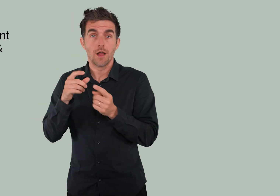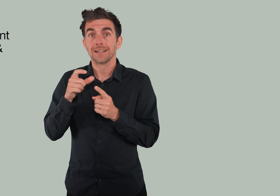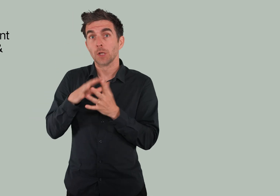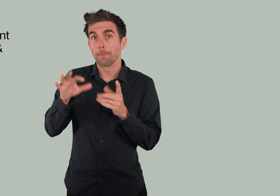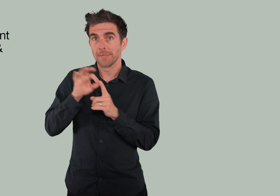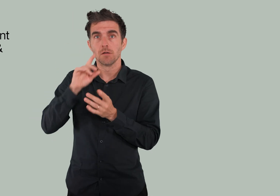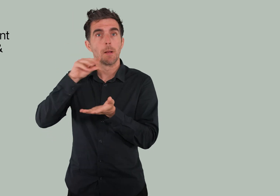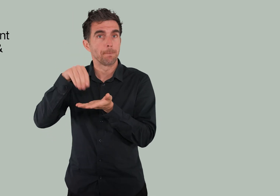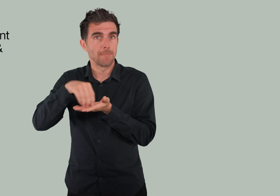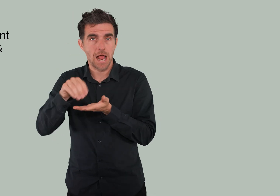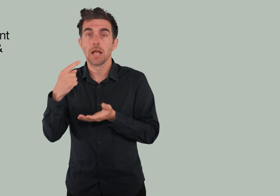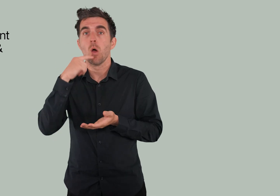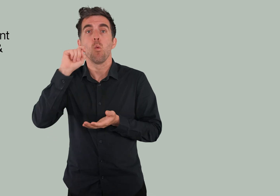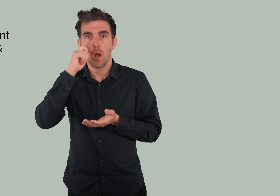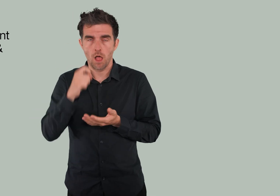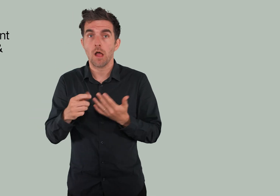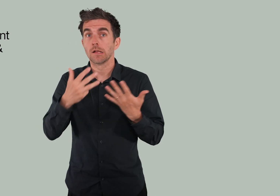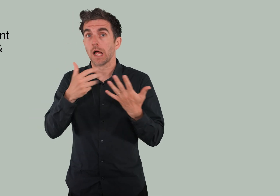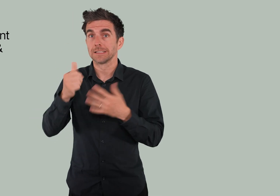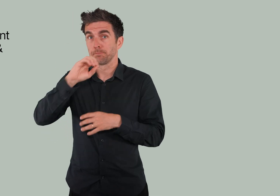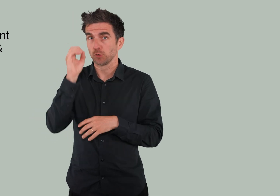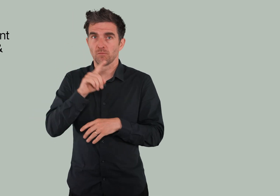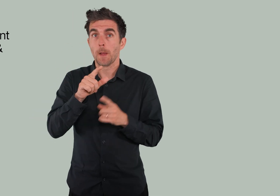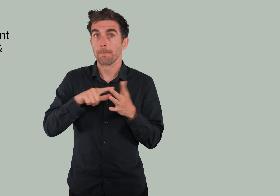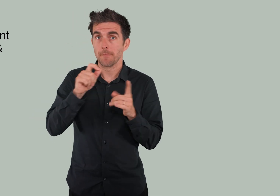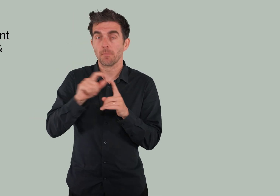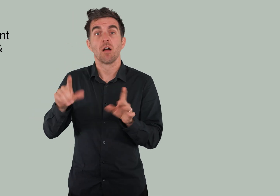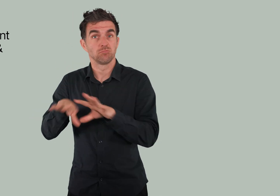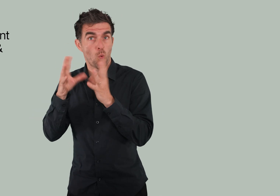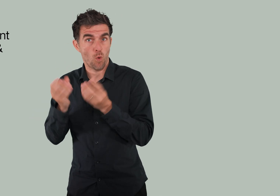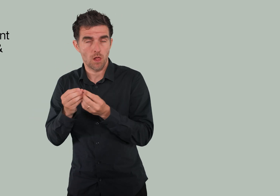DWP made payments when they said they would (96 per cent for both PIP and overall);